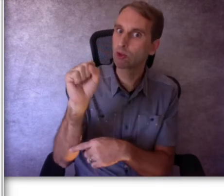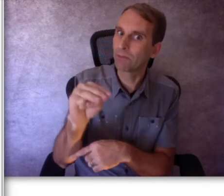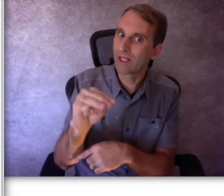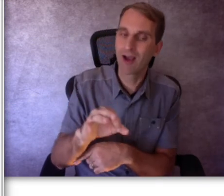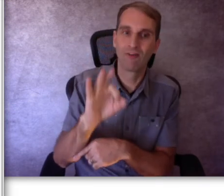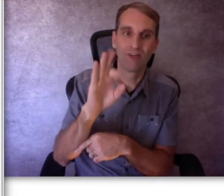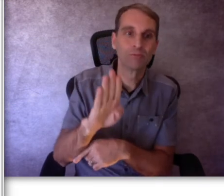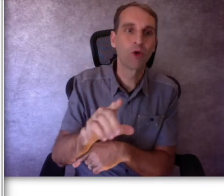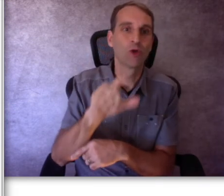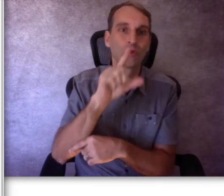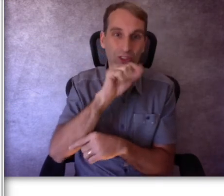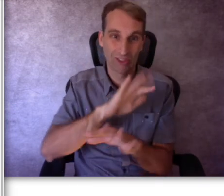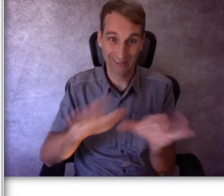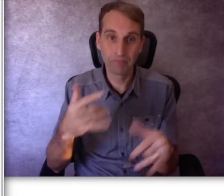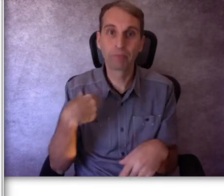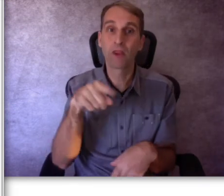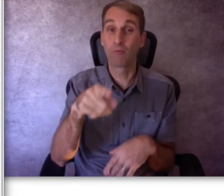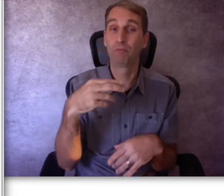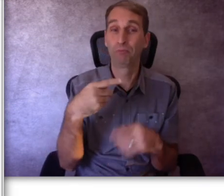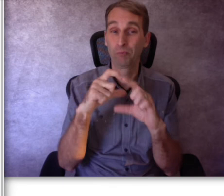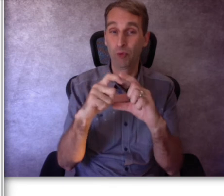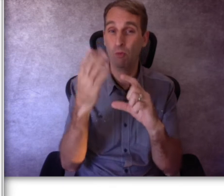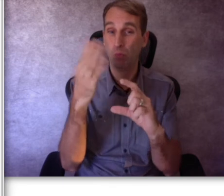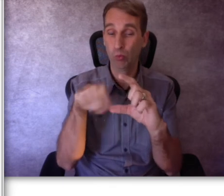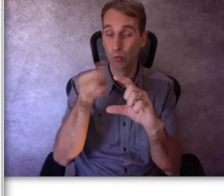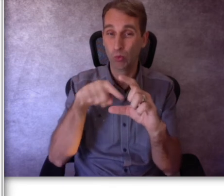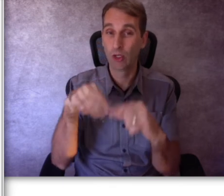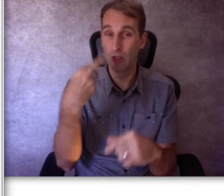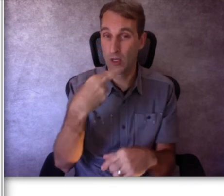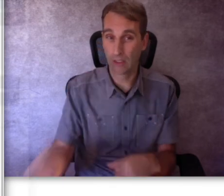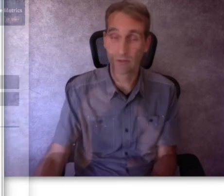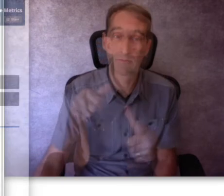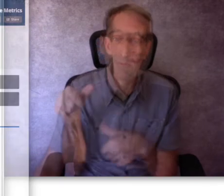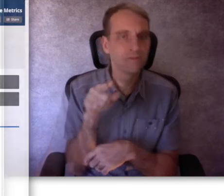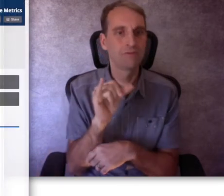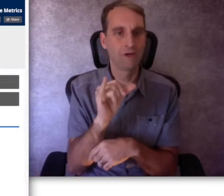or the use of social media, Facebook, Twitter, is the blue circle.